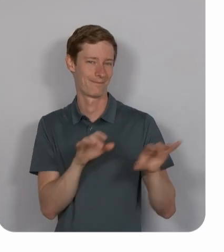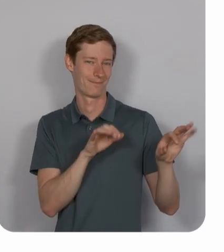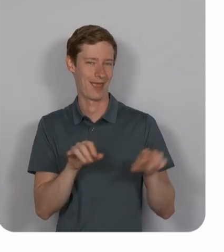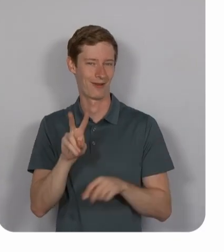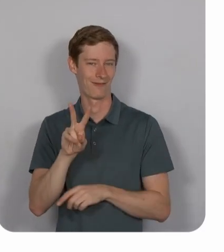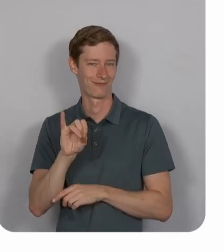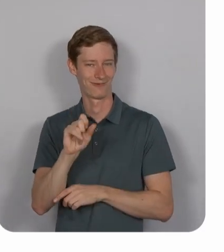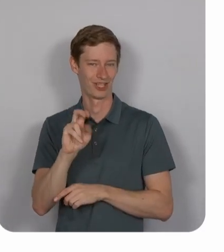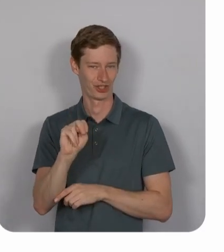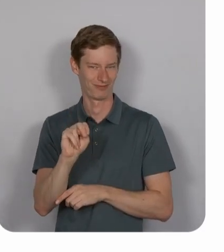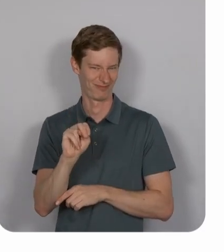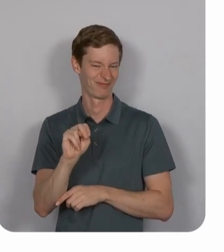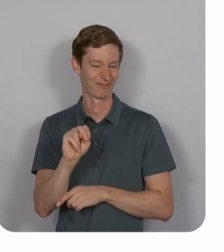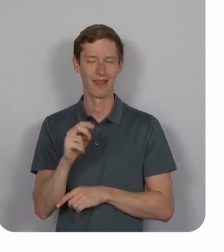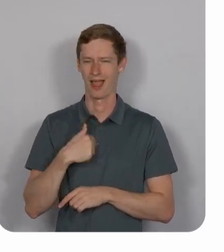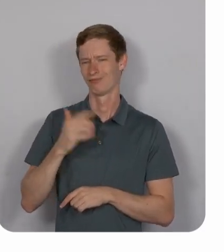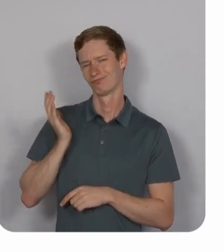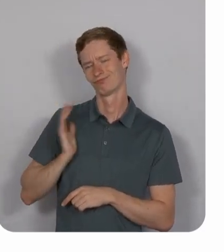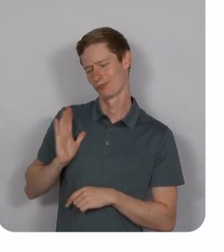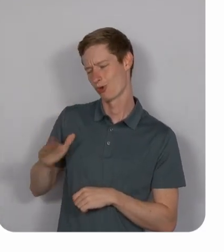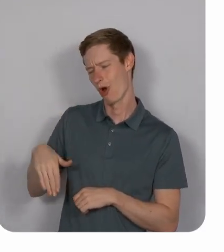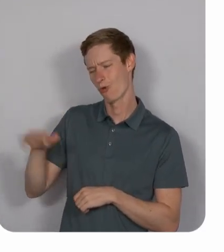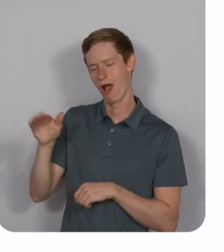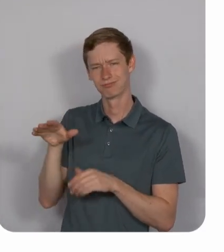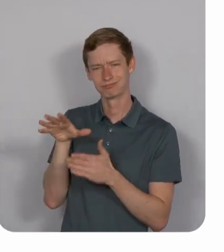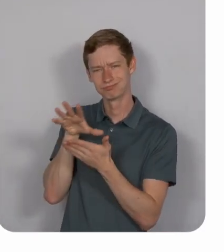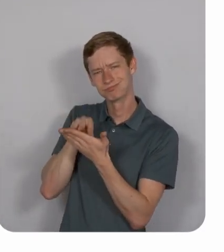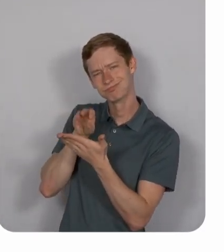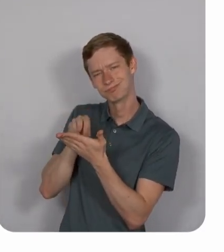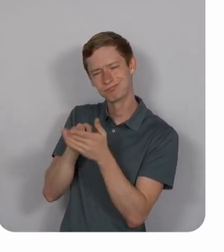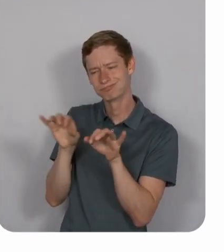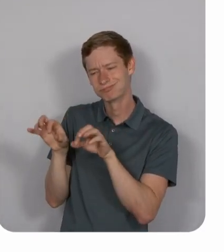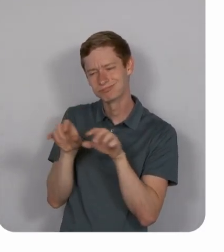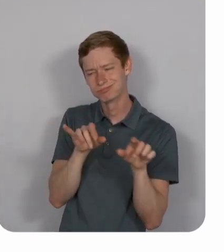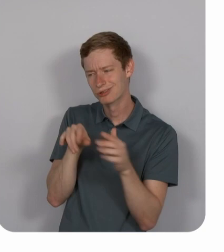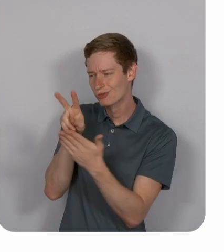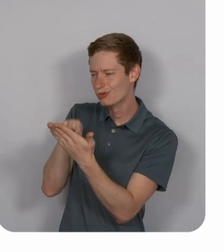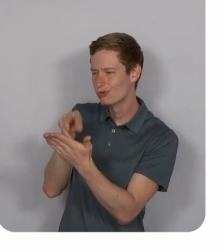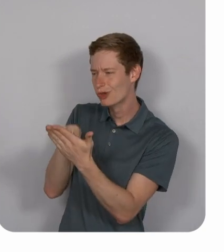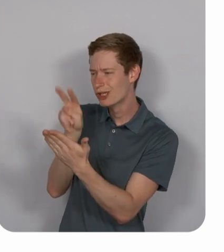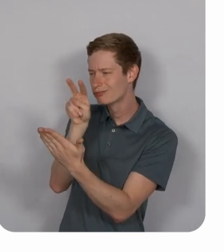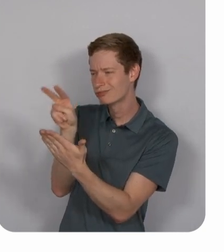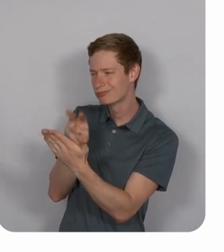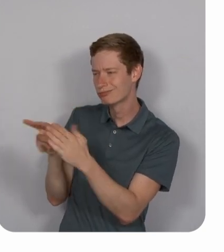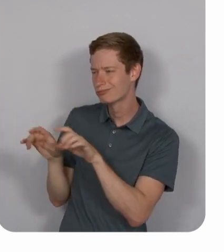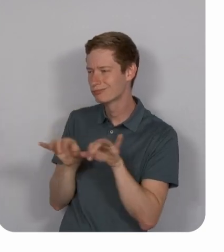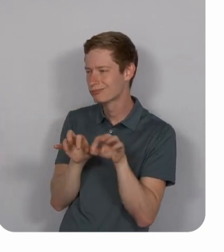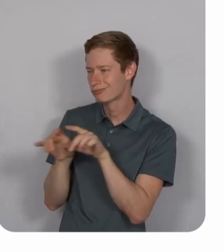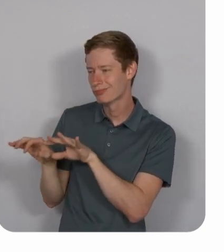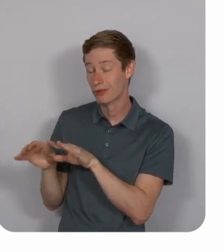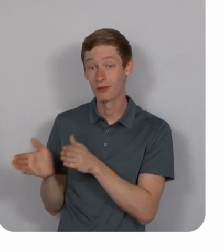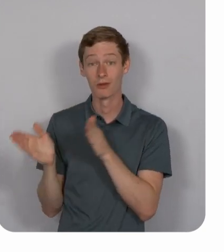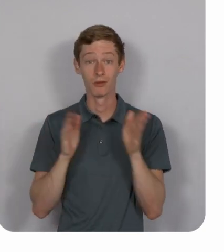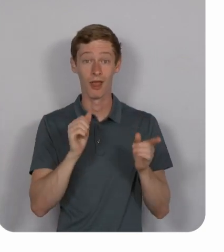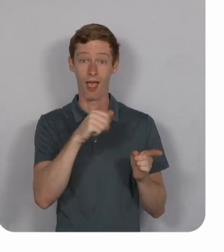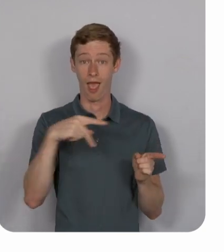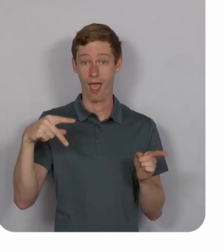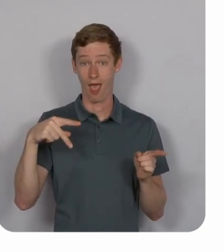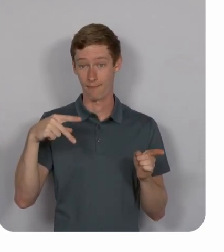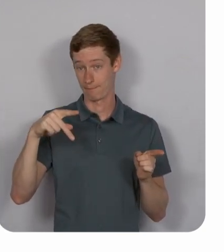I took piano lessons while growing up and while I can read sheet music, Piano Vision’s approach to teaching you to play the piano is really something else.